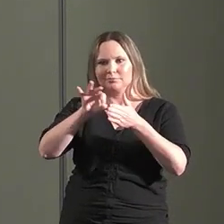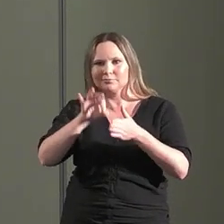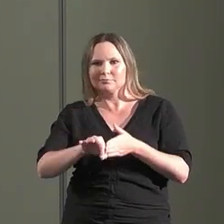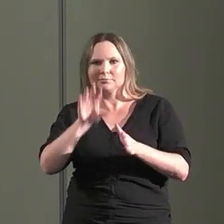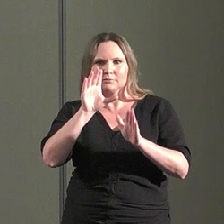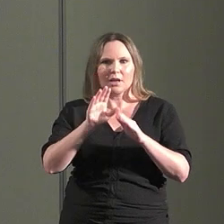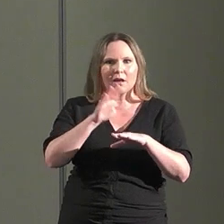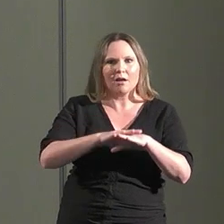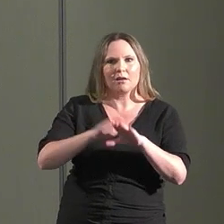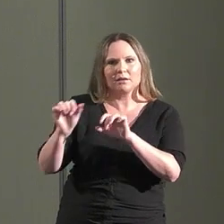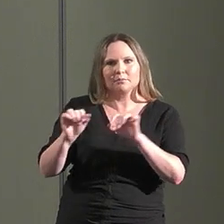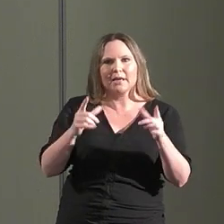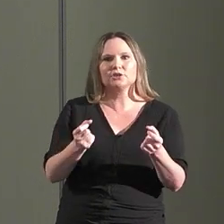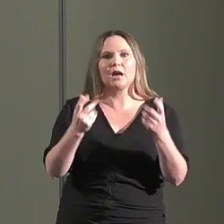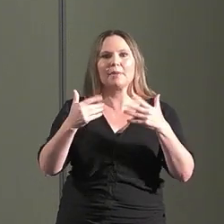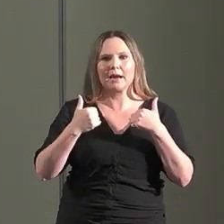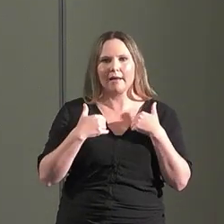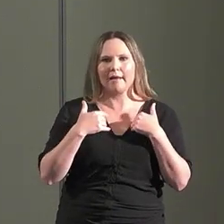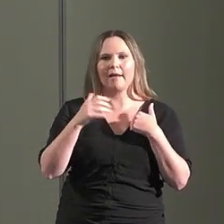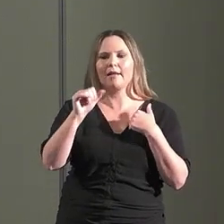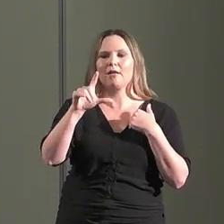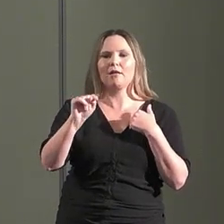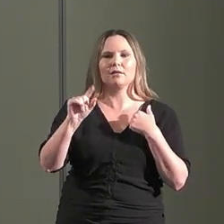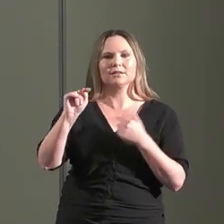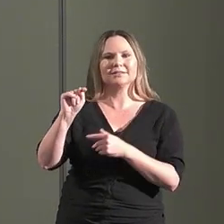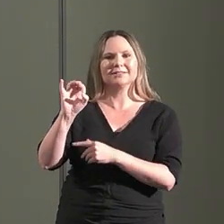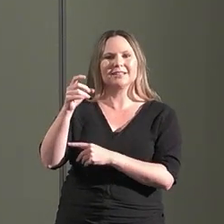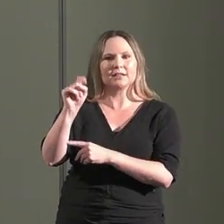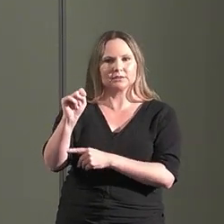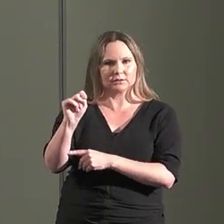How many had alt-text. The percentage of images.